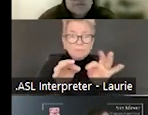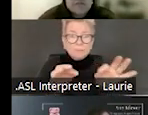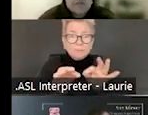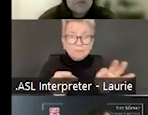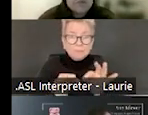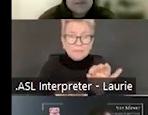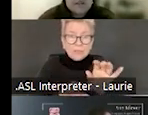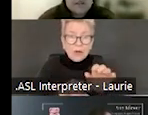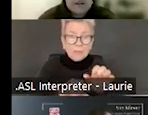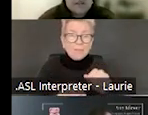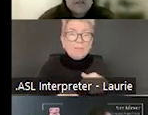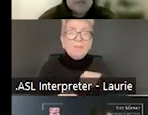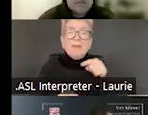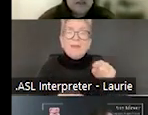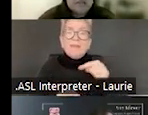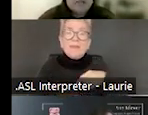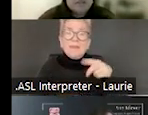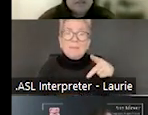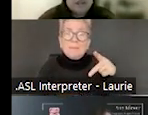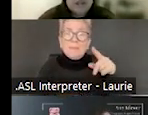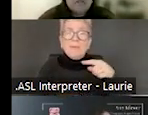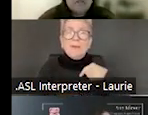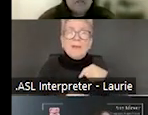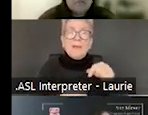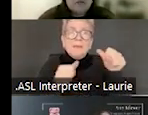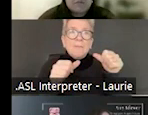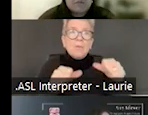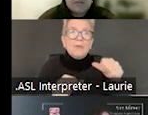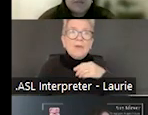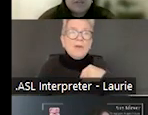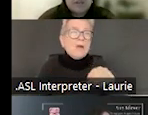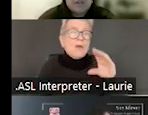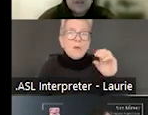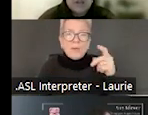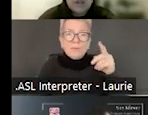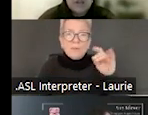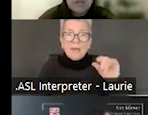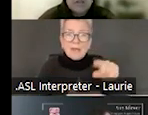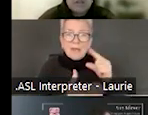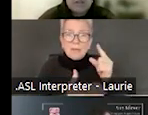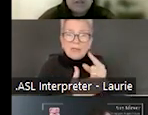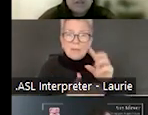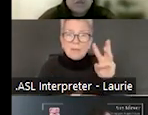also posted on the OSPI Graduation Equity webinar page and if you'd like to follow